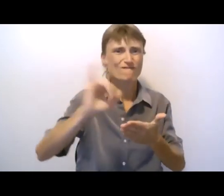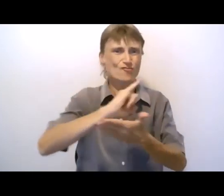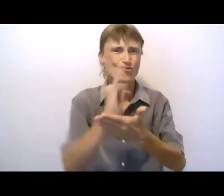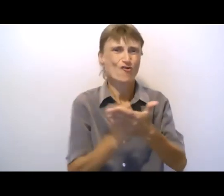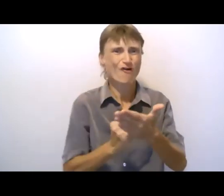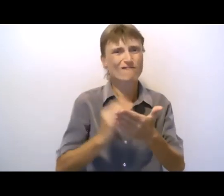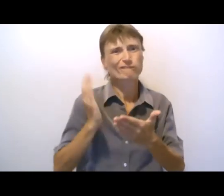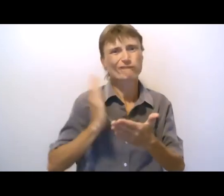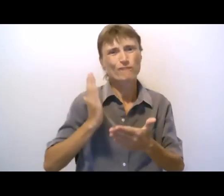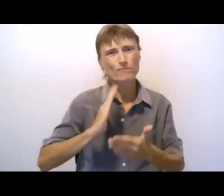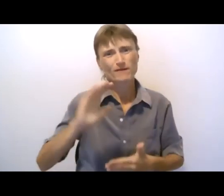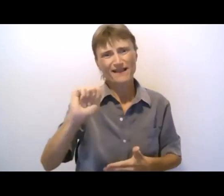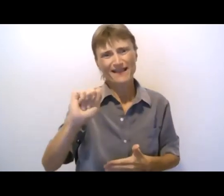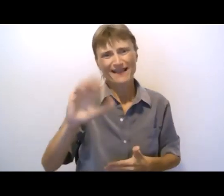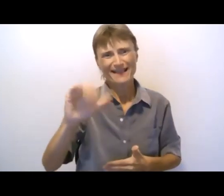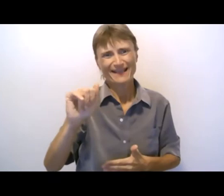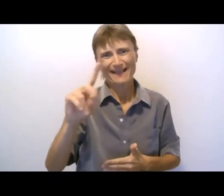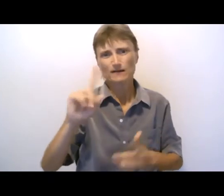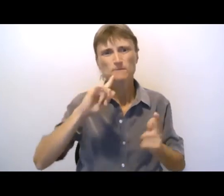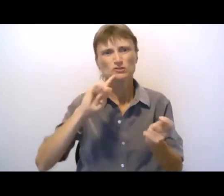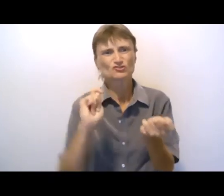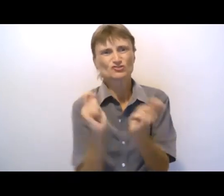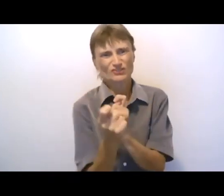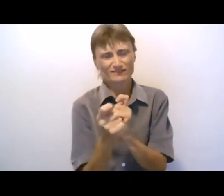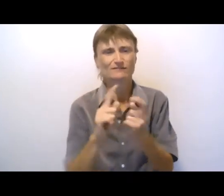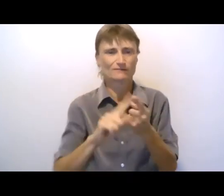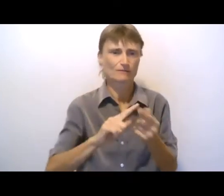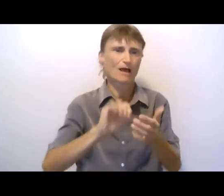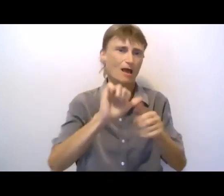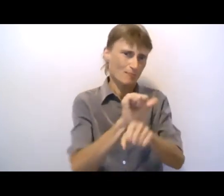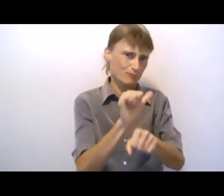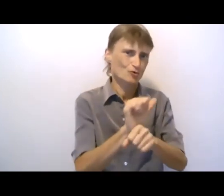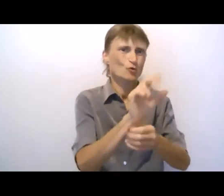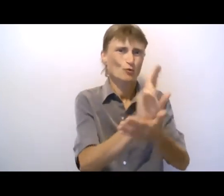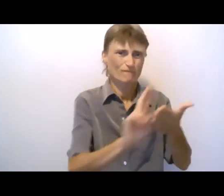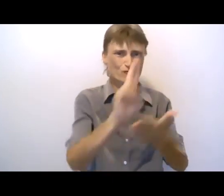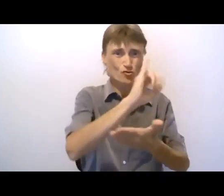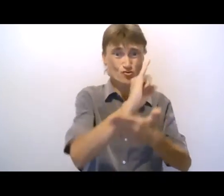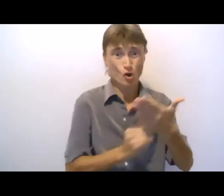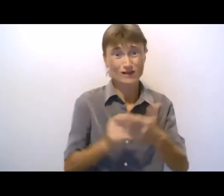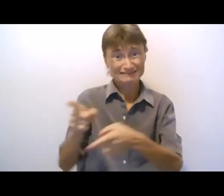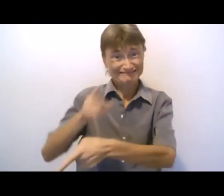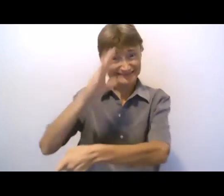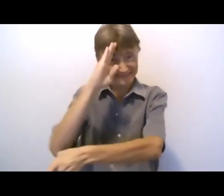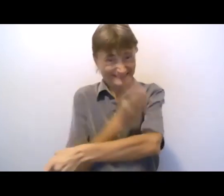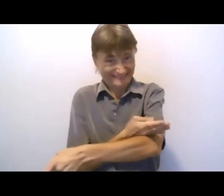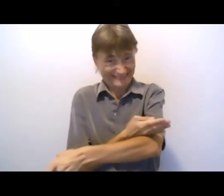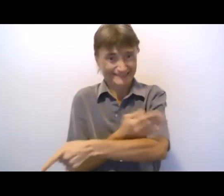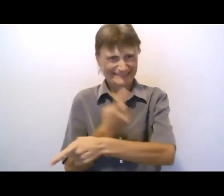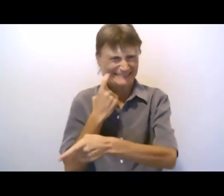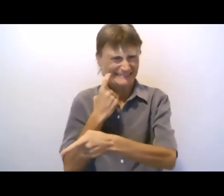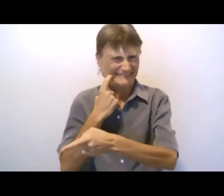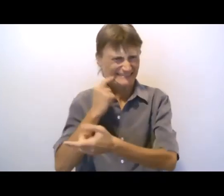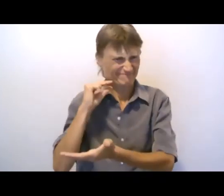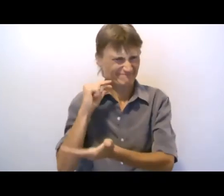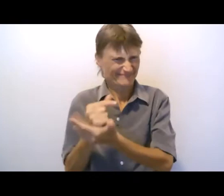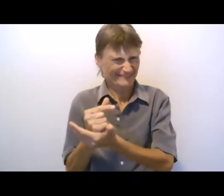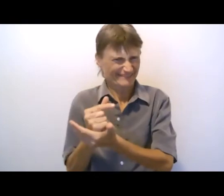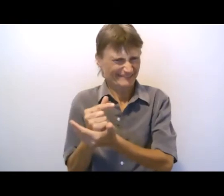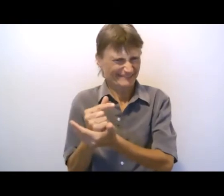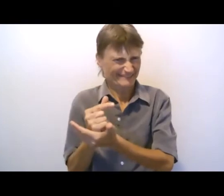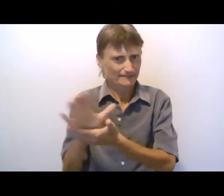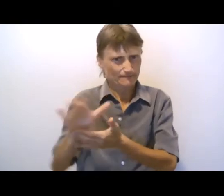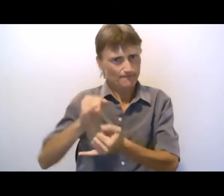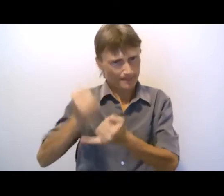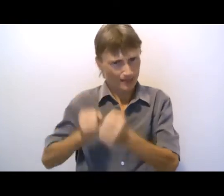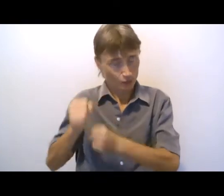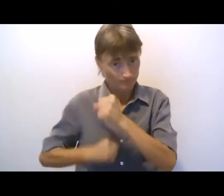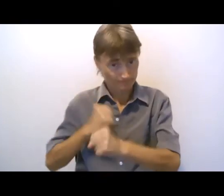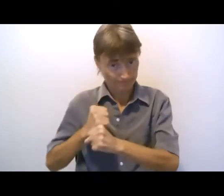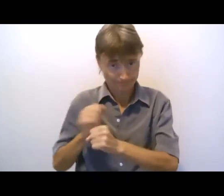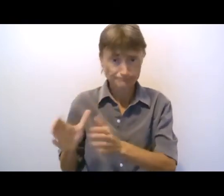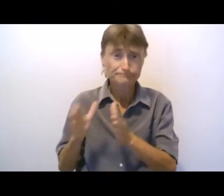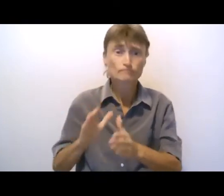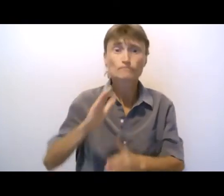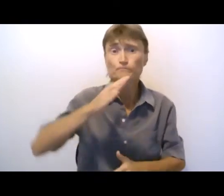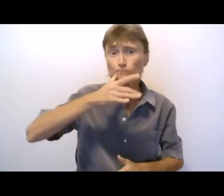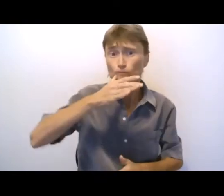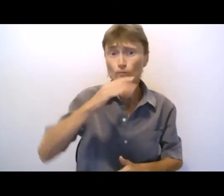their name to—and he recently graduated, I think it was last year. And his mother,